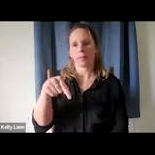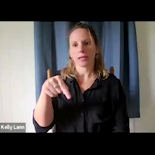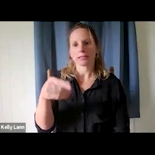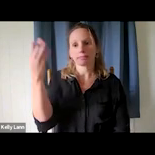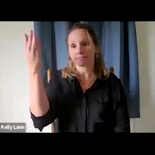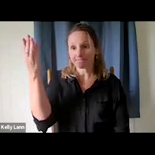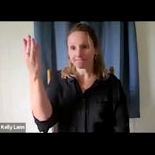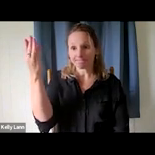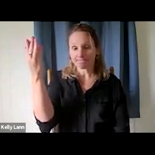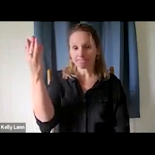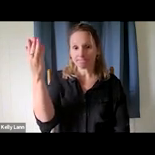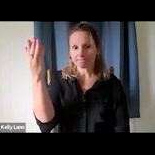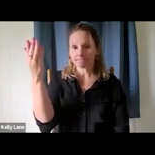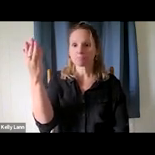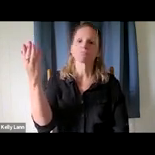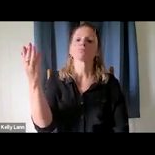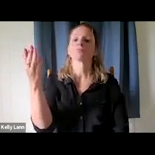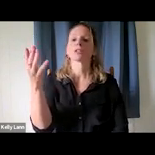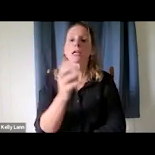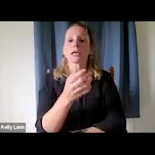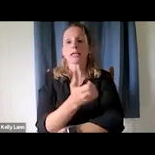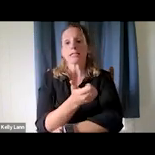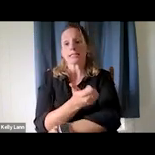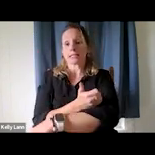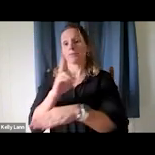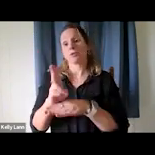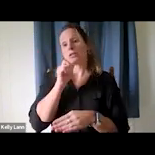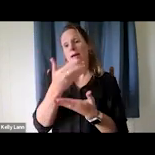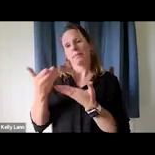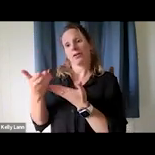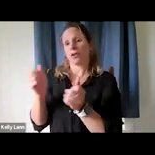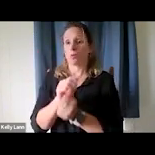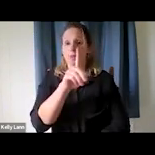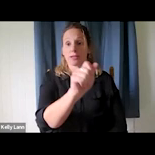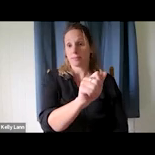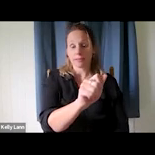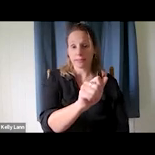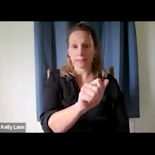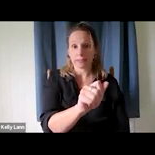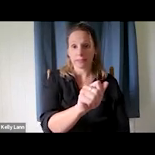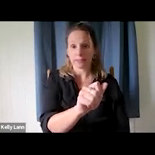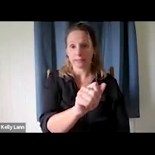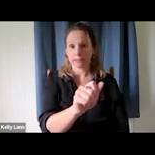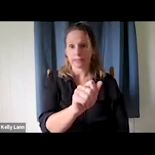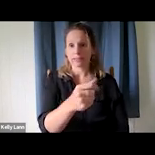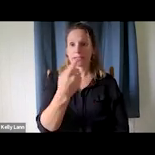is it's to prove that substance use is not material to the disability. And as Natasha always says, if you take the substance away,